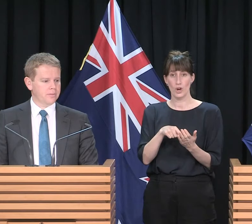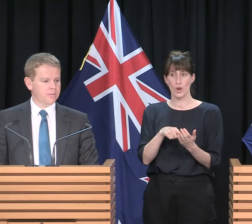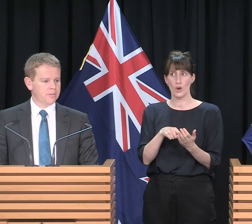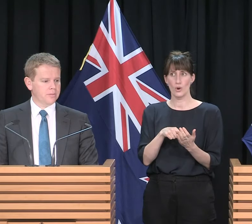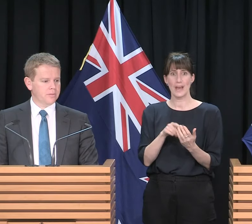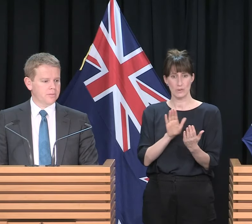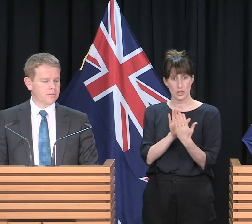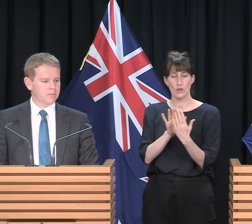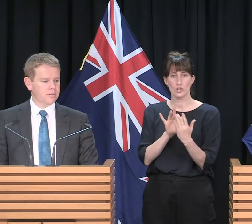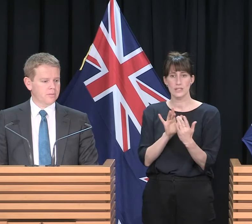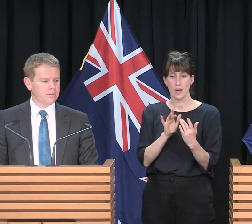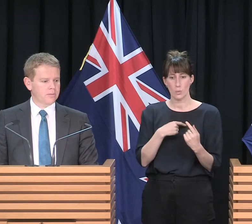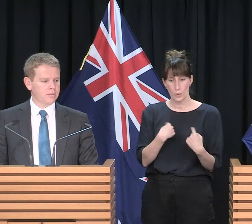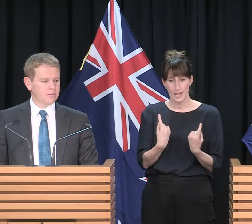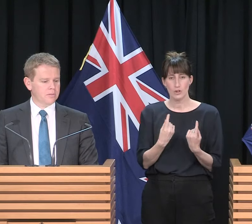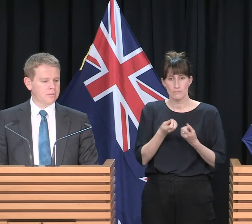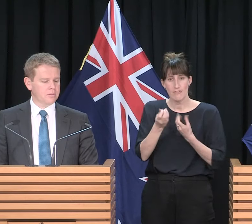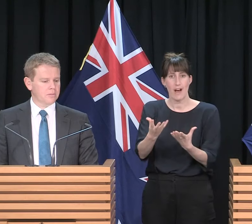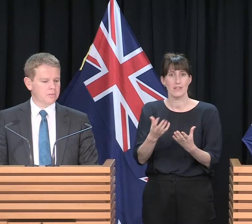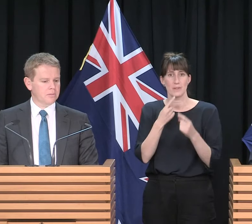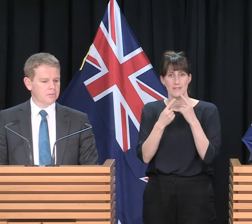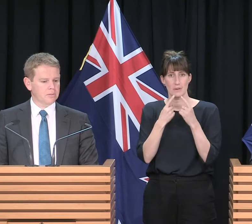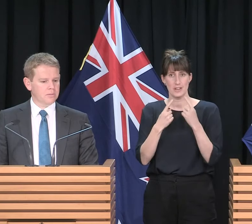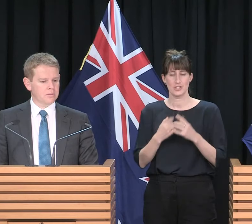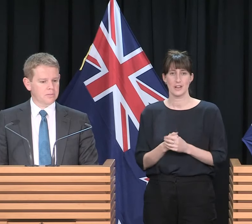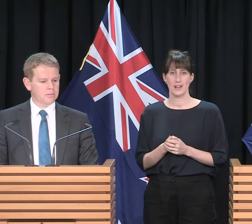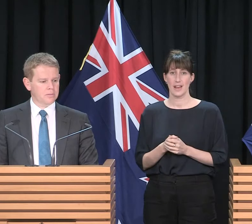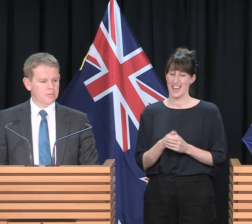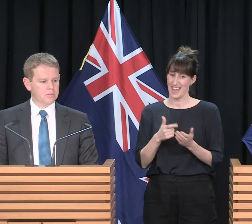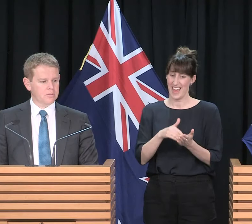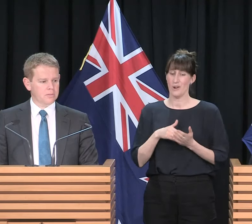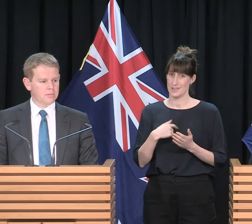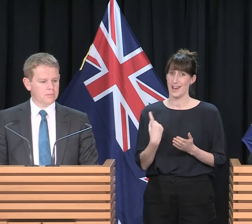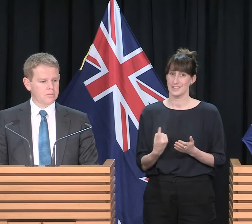week, and 2,400 in the last day alone.